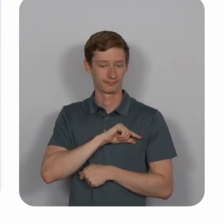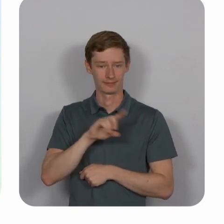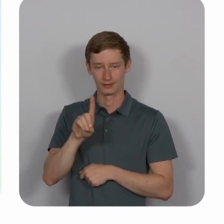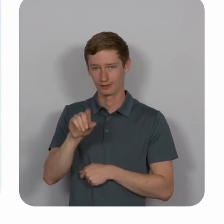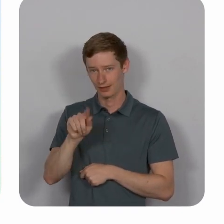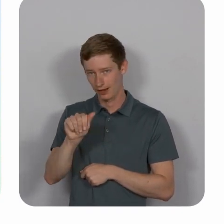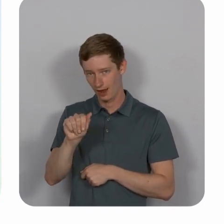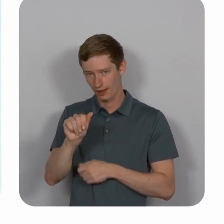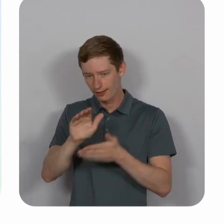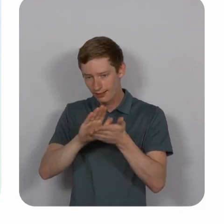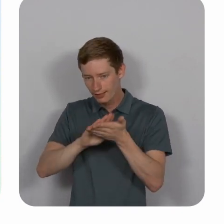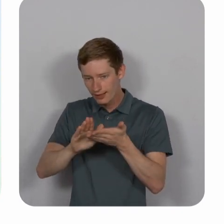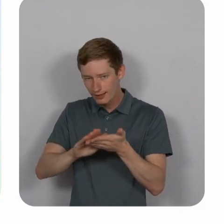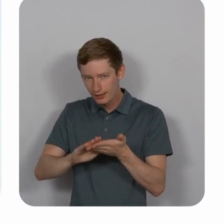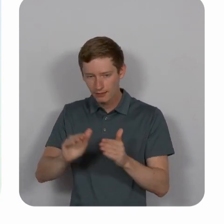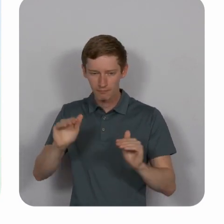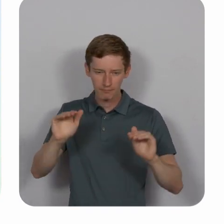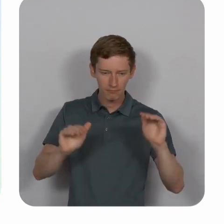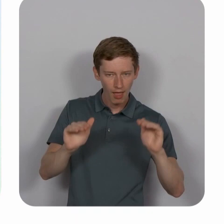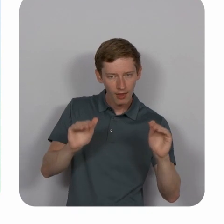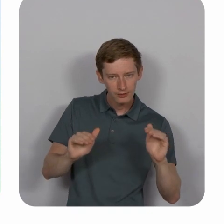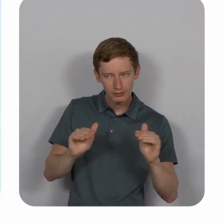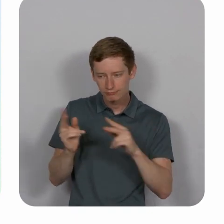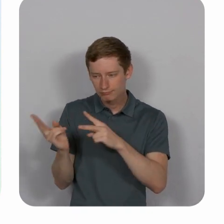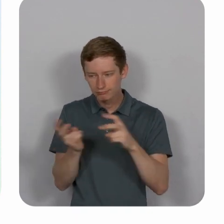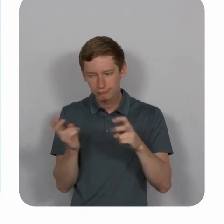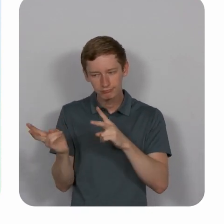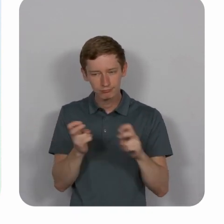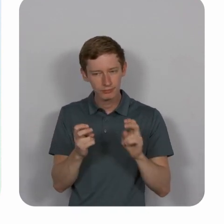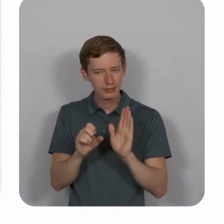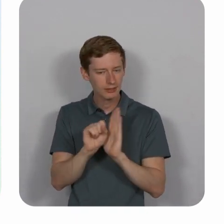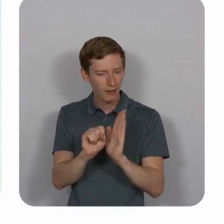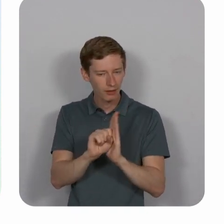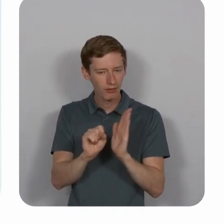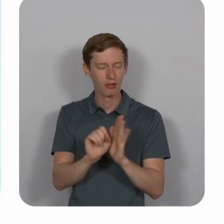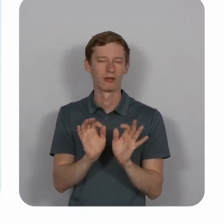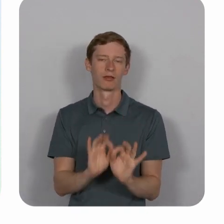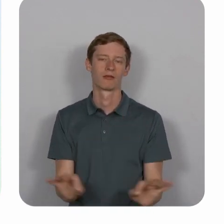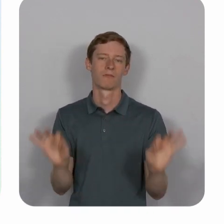balancing and sampling is a key step in all iterations.